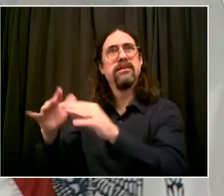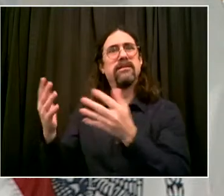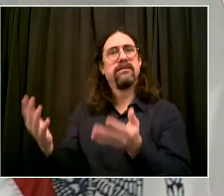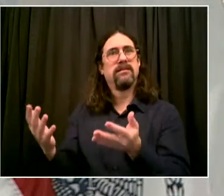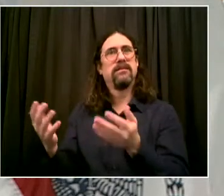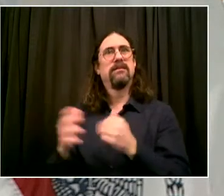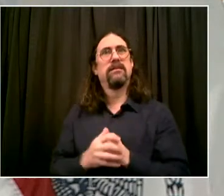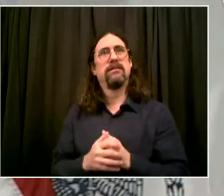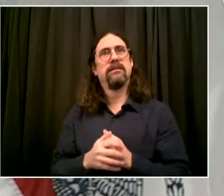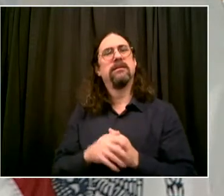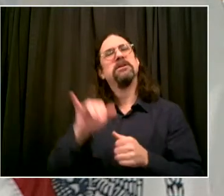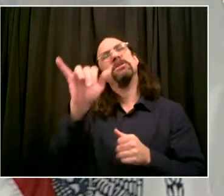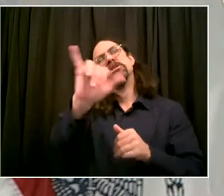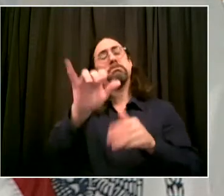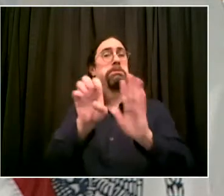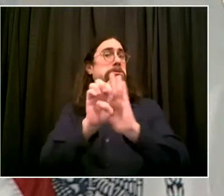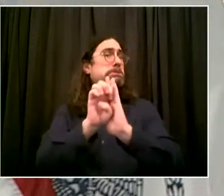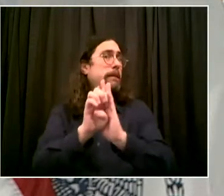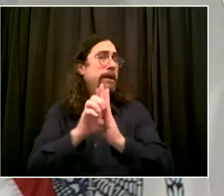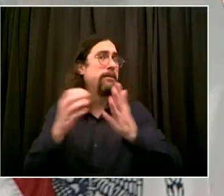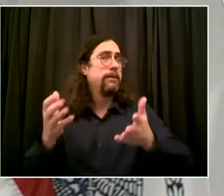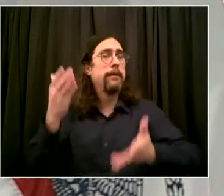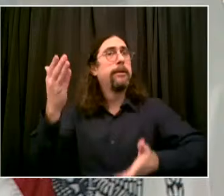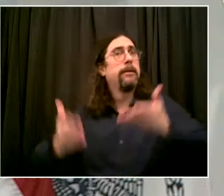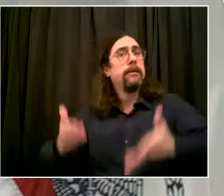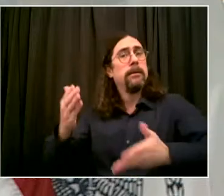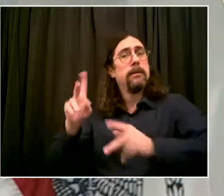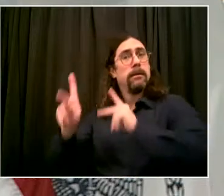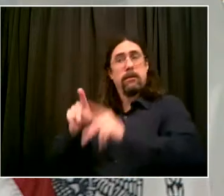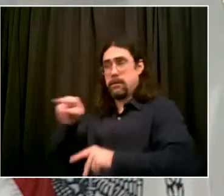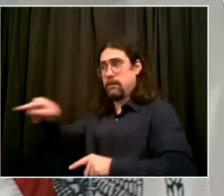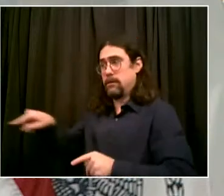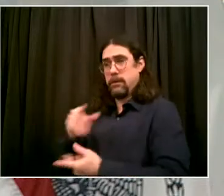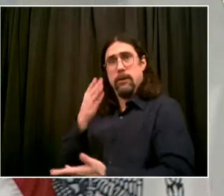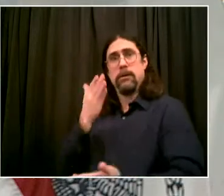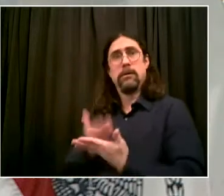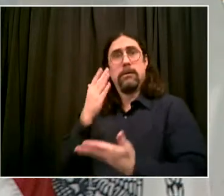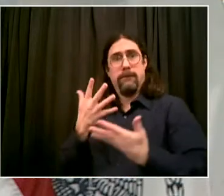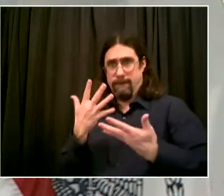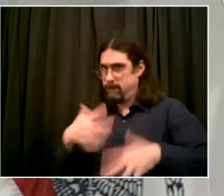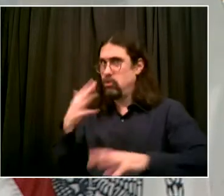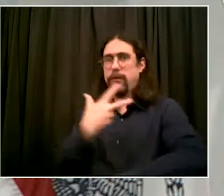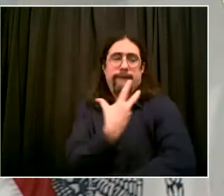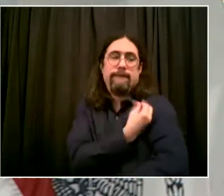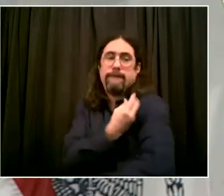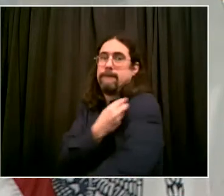A VVACCINATION, RAPID TESTING, UNCERTAINTY PUTS A BUNCH OF